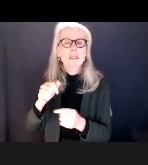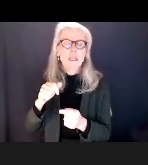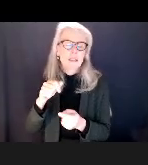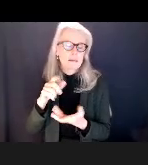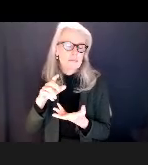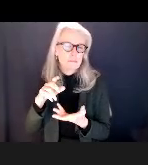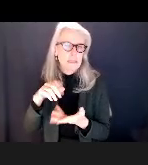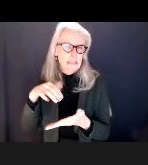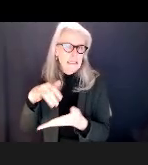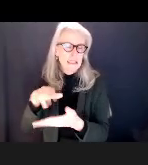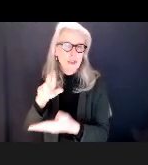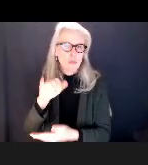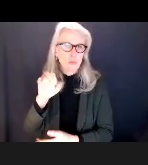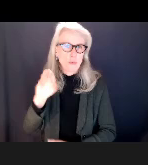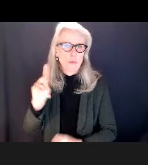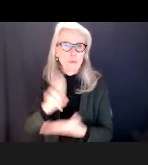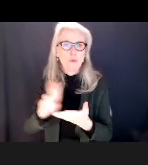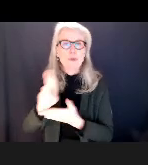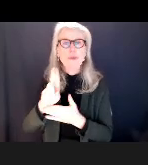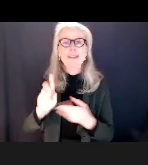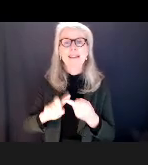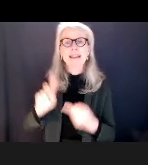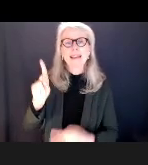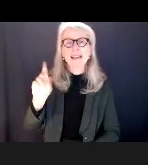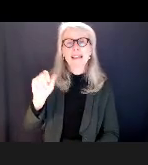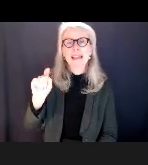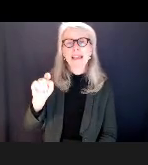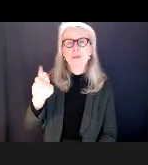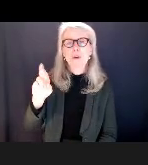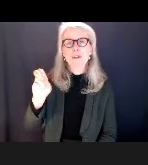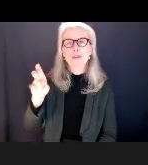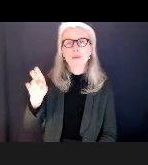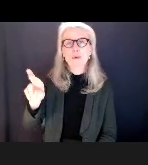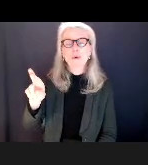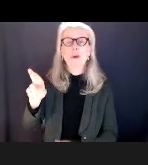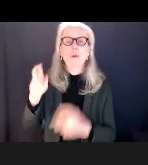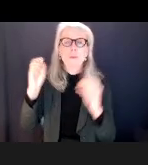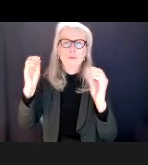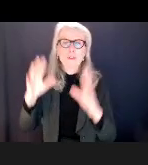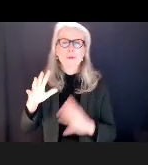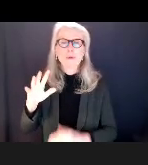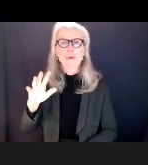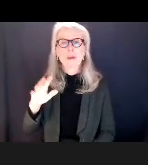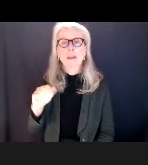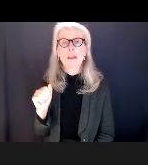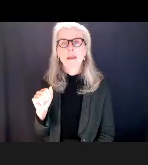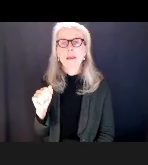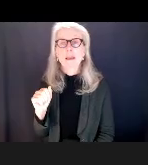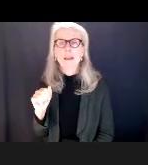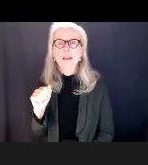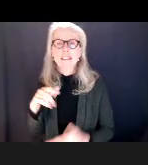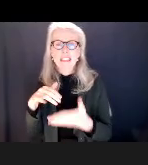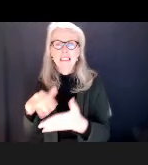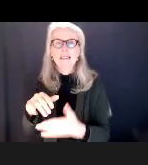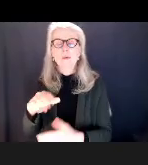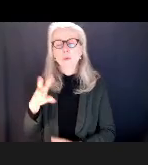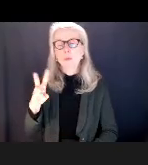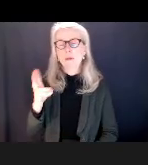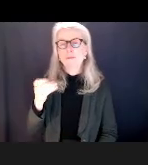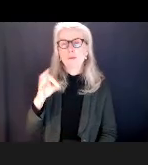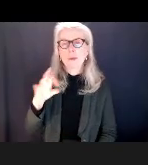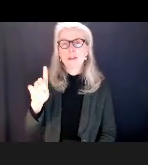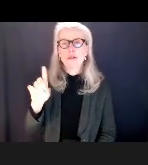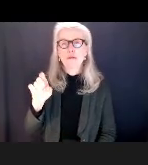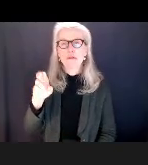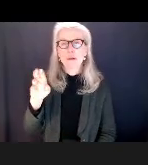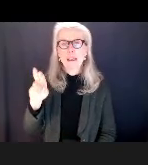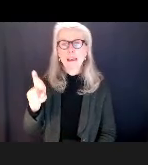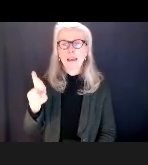and Kate Rossiter, professor in health studies at Wilfred Laurier University.